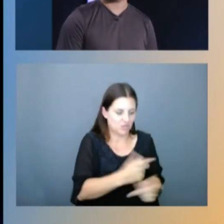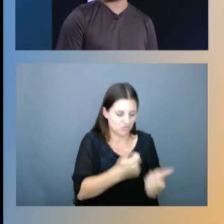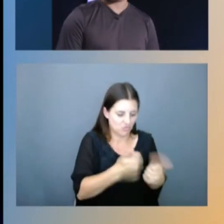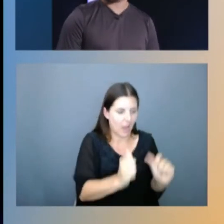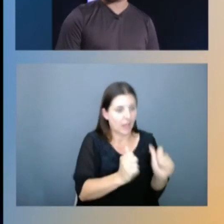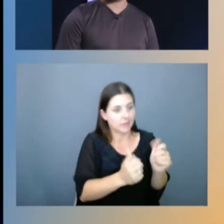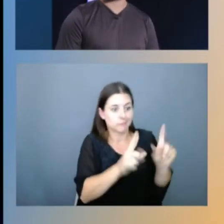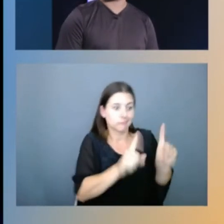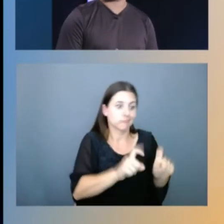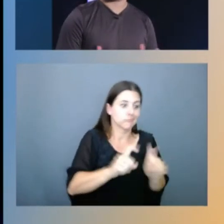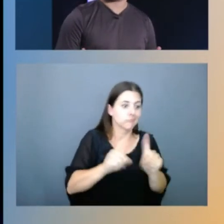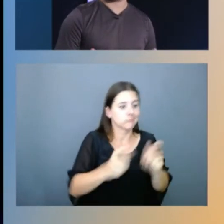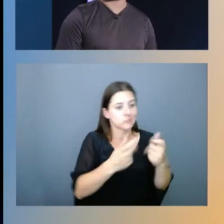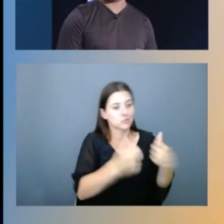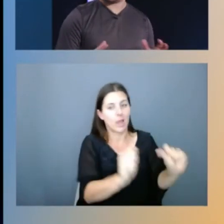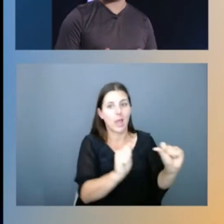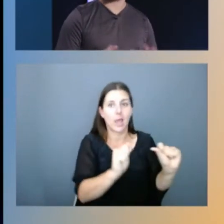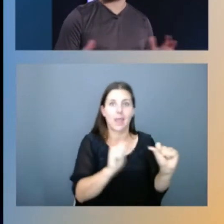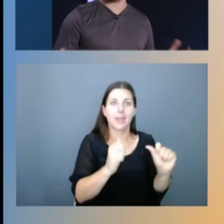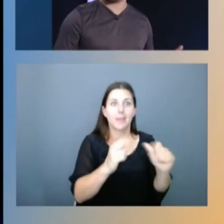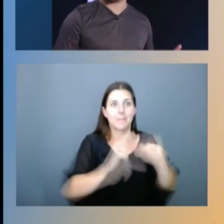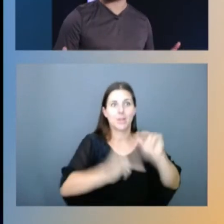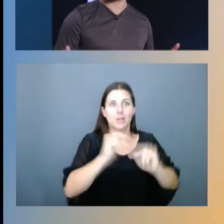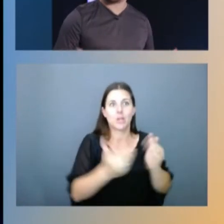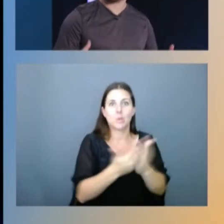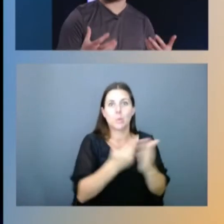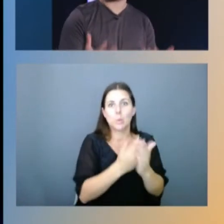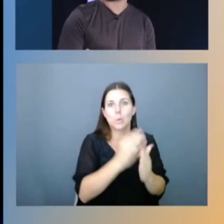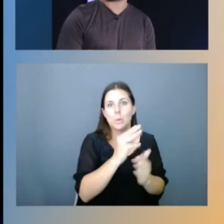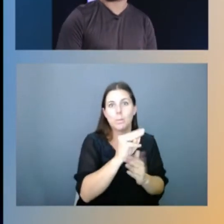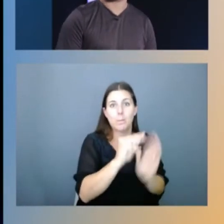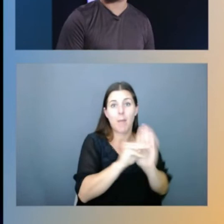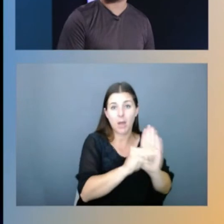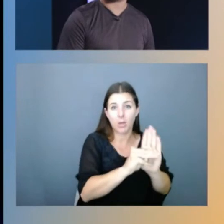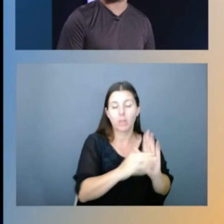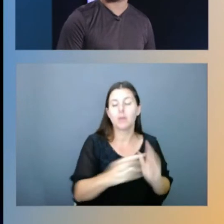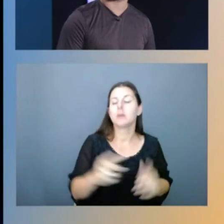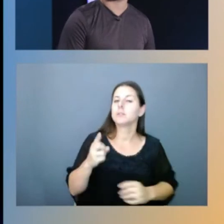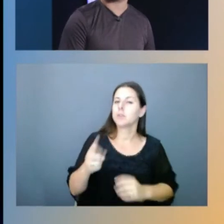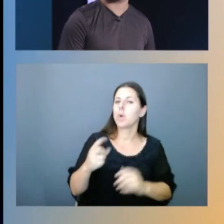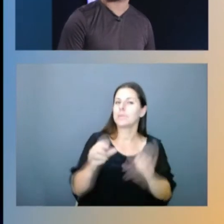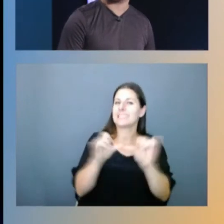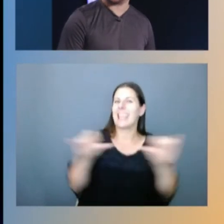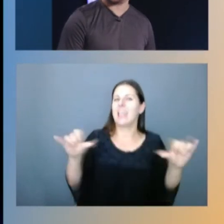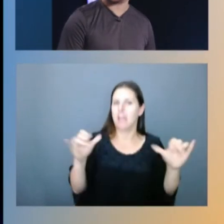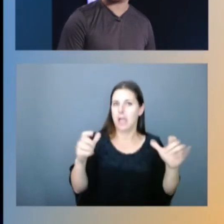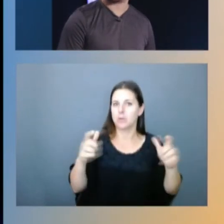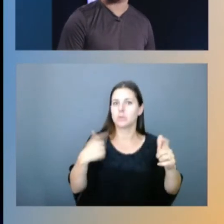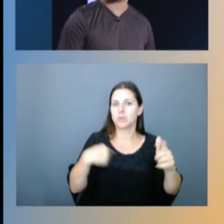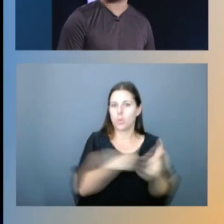As we talked, we need to support scale out. So we support a couple of distributed training libraries.